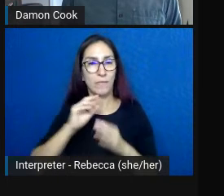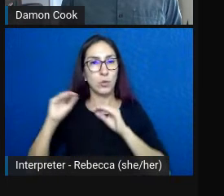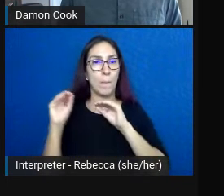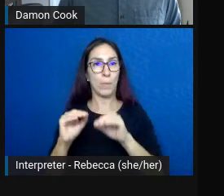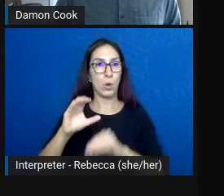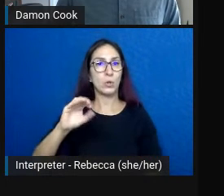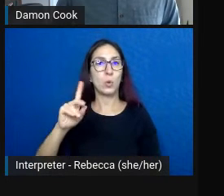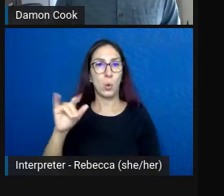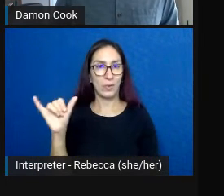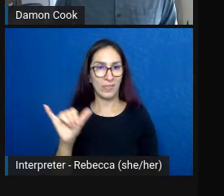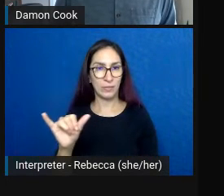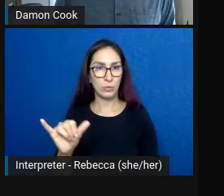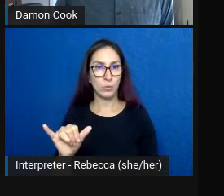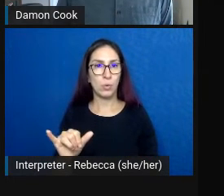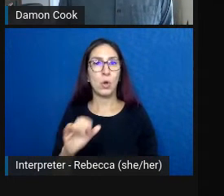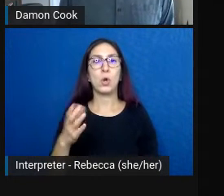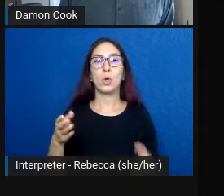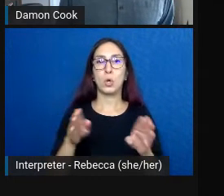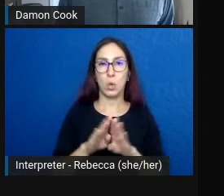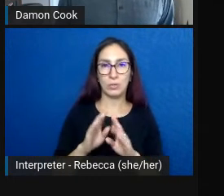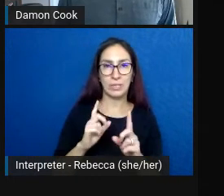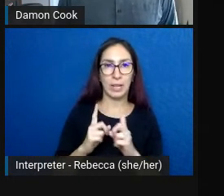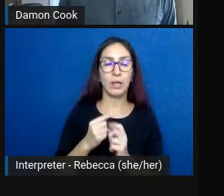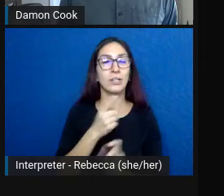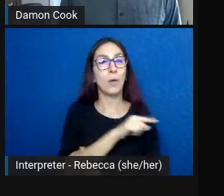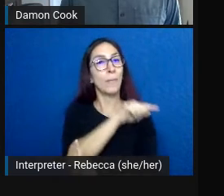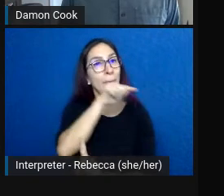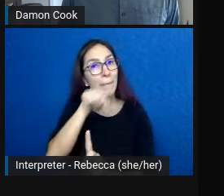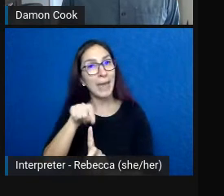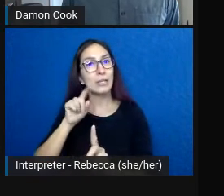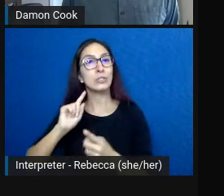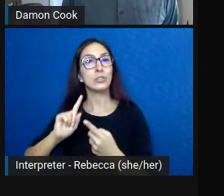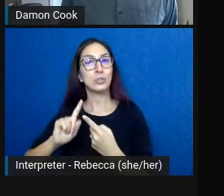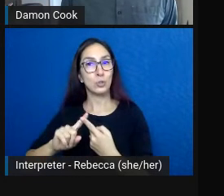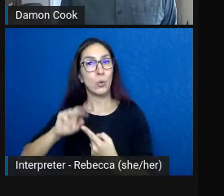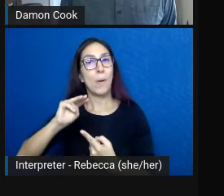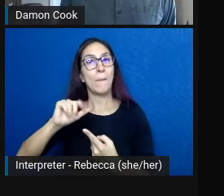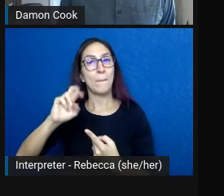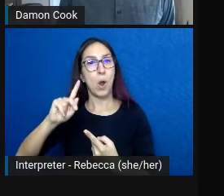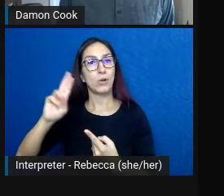Now back to our markup. Now that we're equipped with a better understanding of buttons,